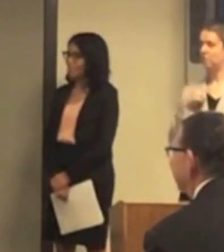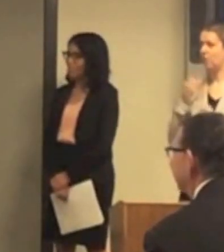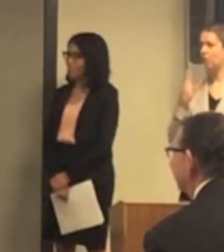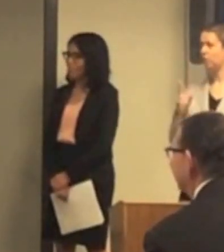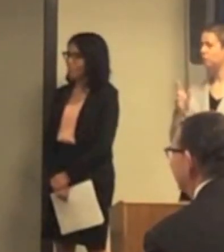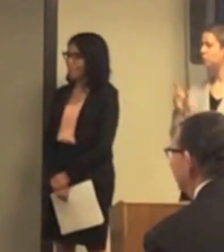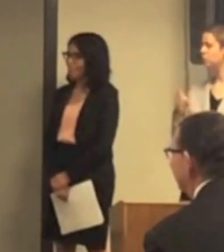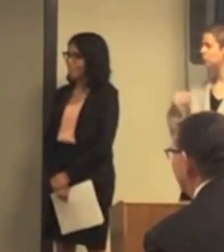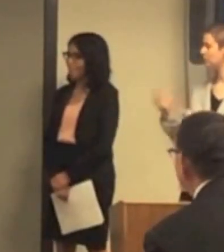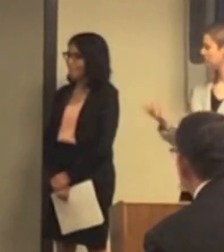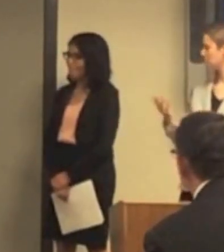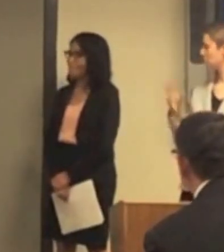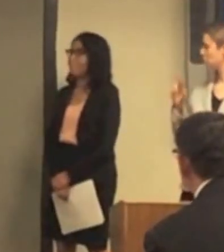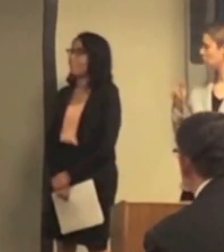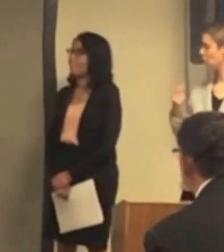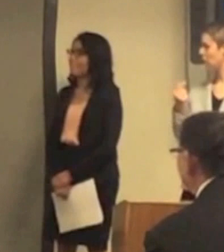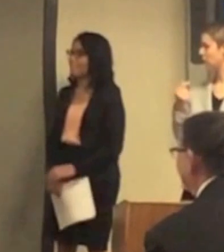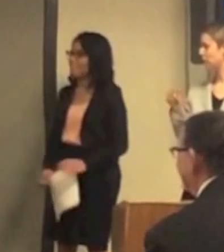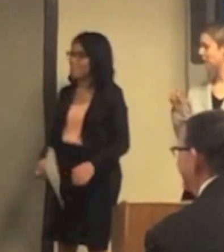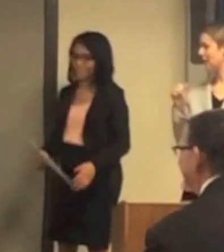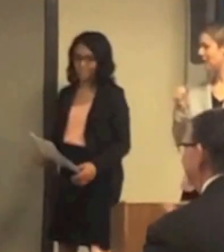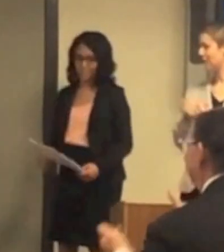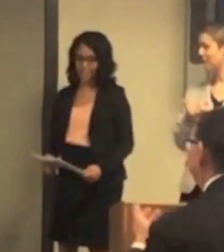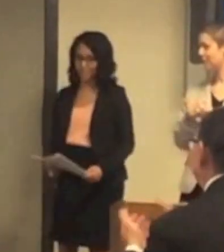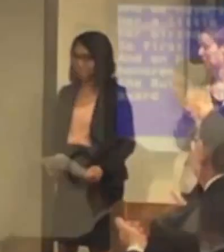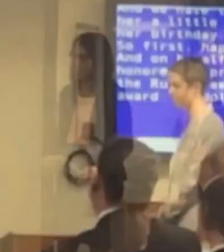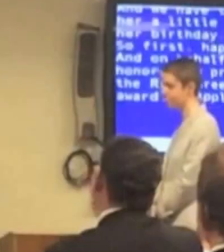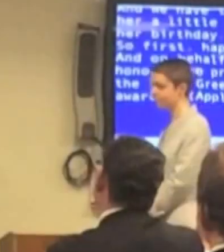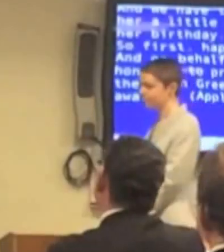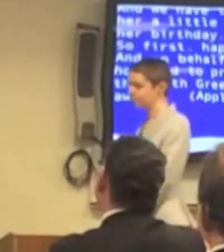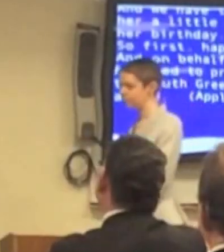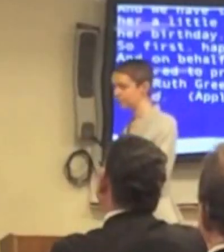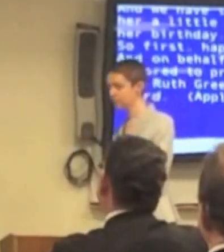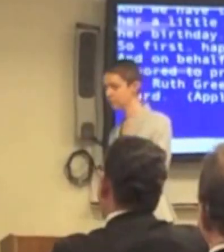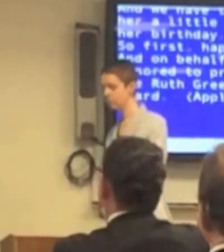Ruth Green advocacy award. Hi, everyone.